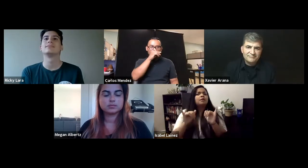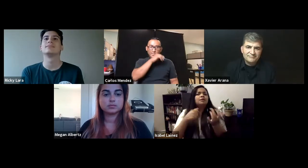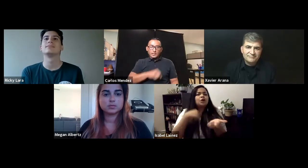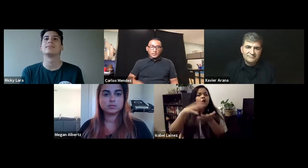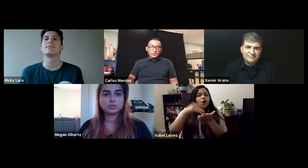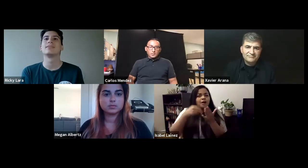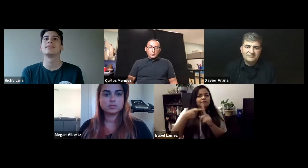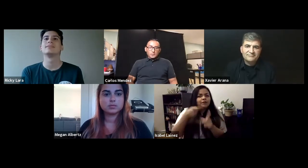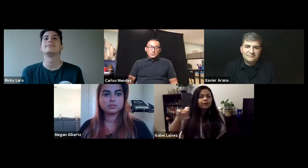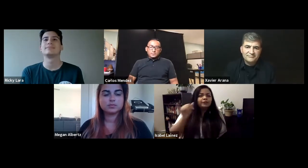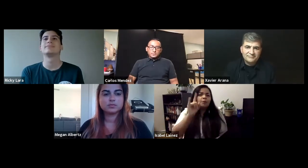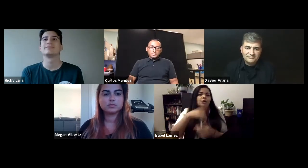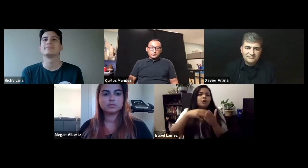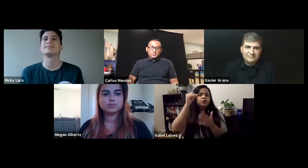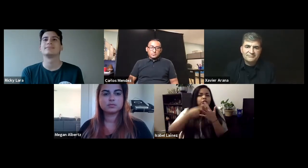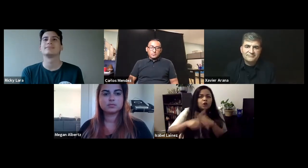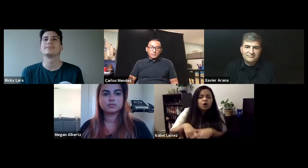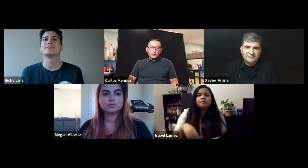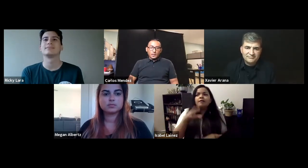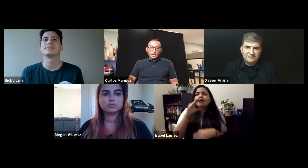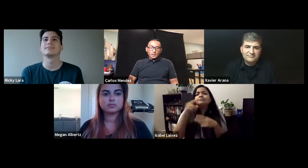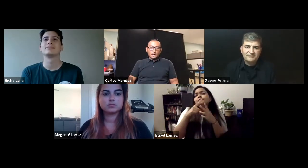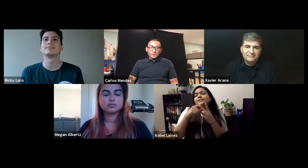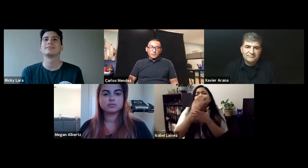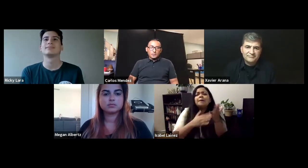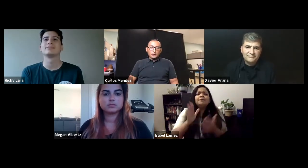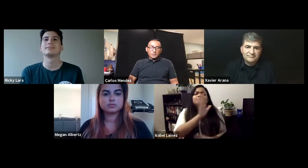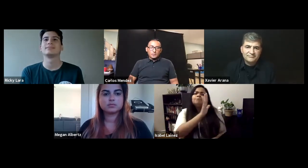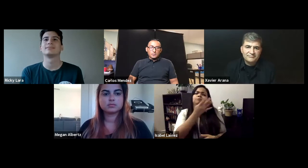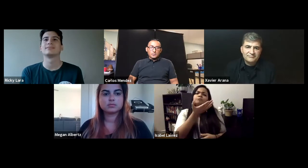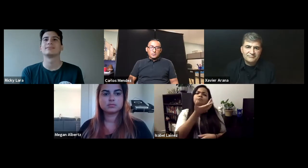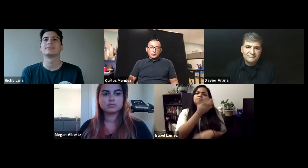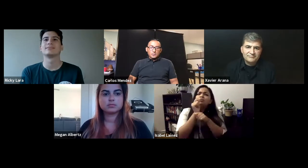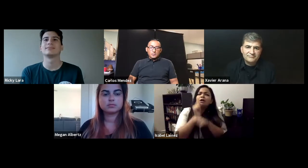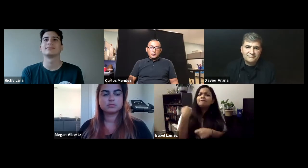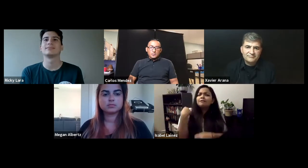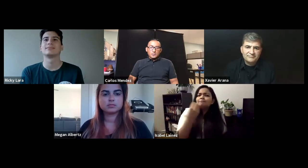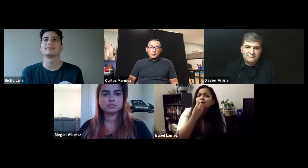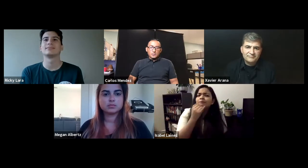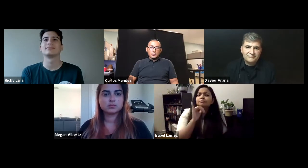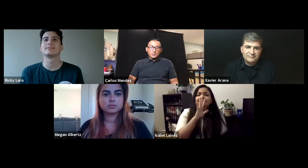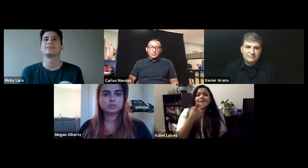And I was, you know, trying to learn from that experience, trying to really incorporate it in my life